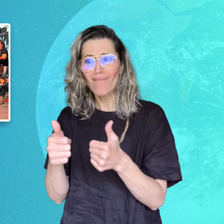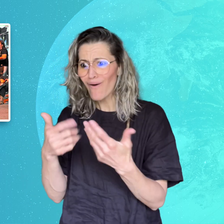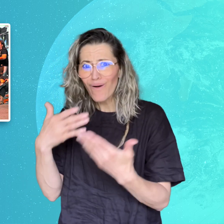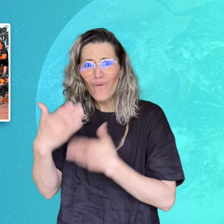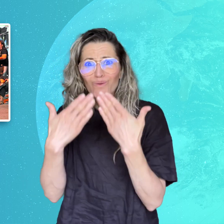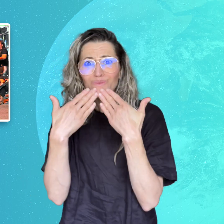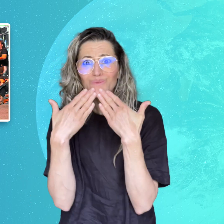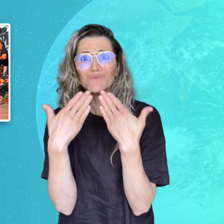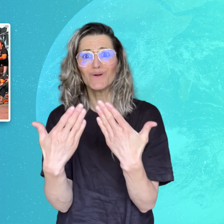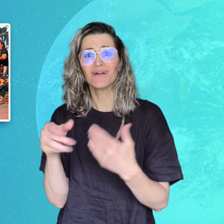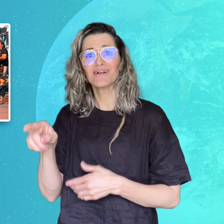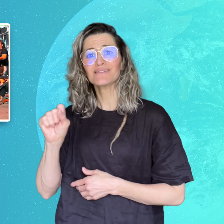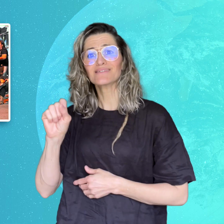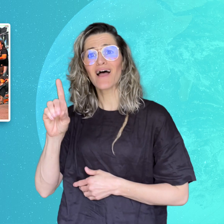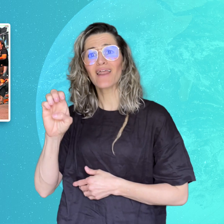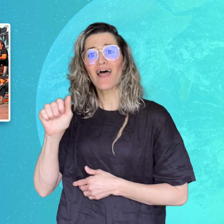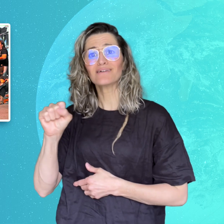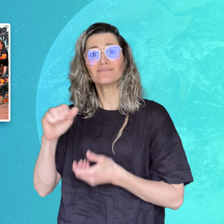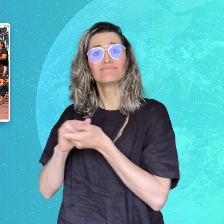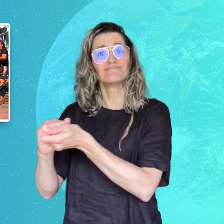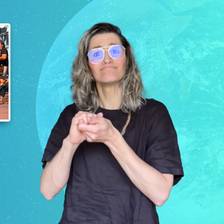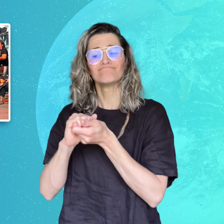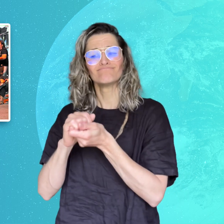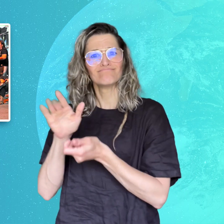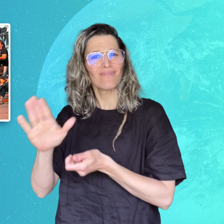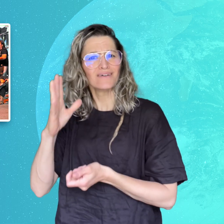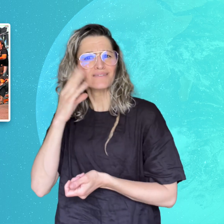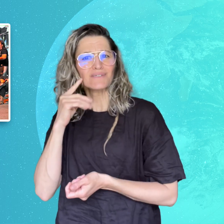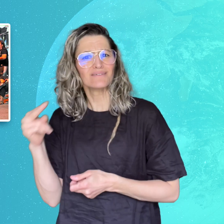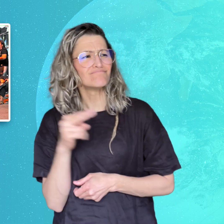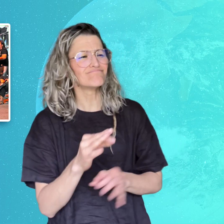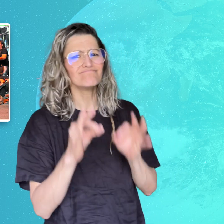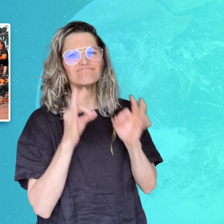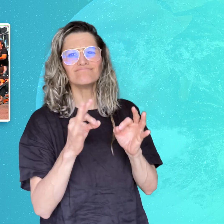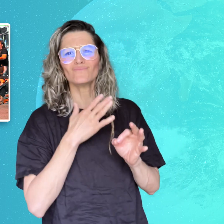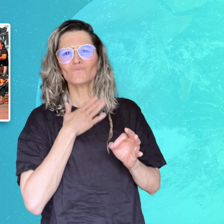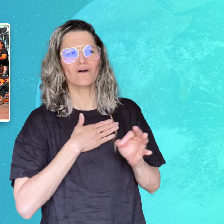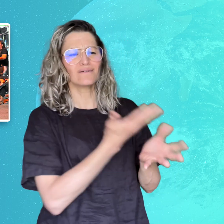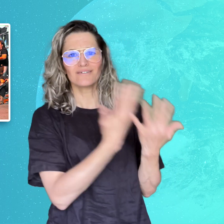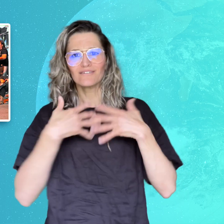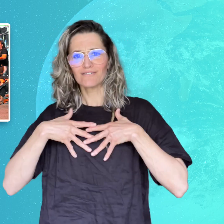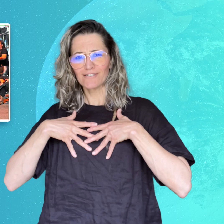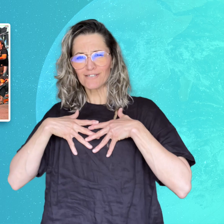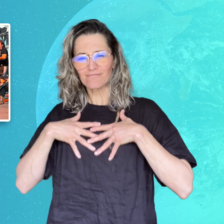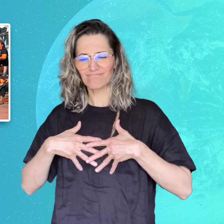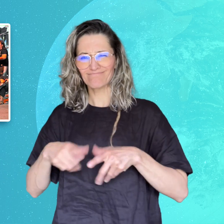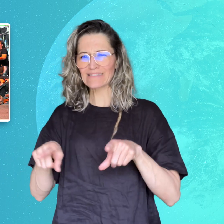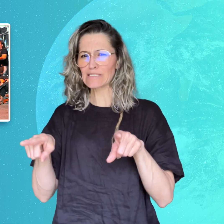the SDEAS is using the program experience